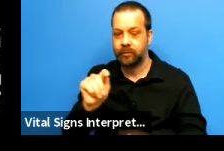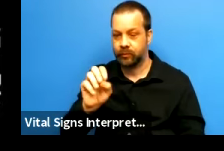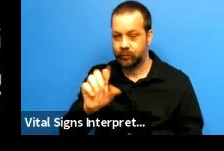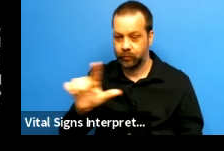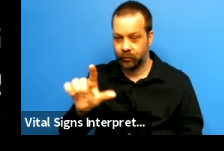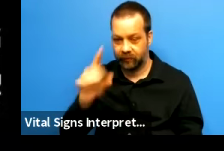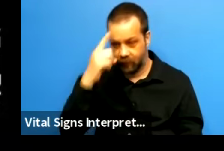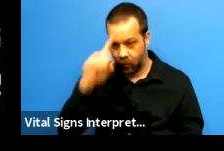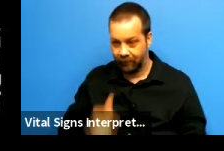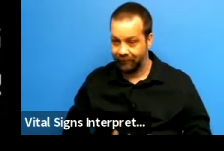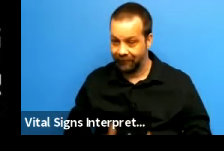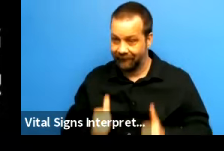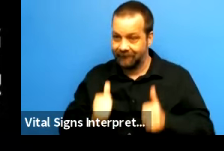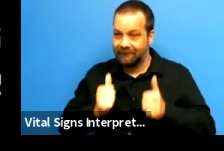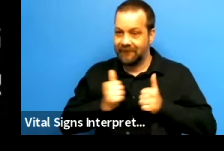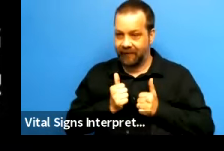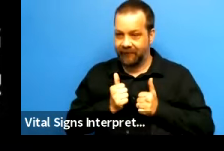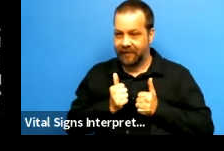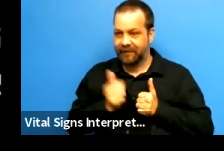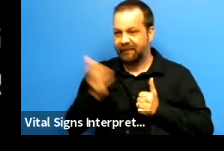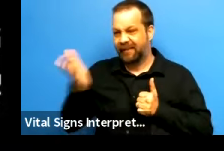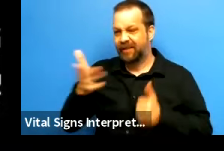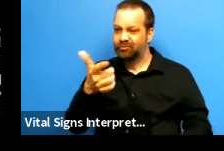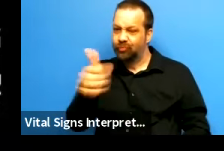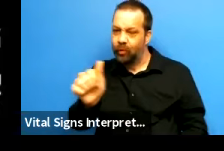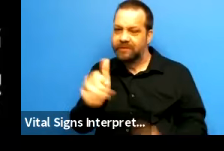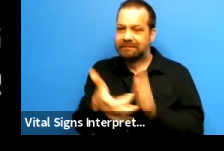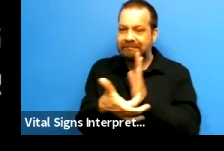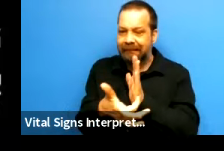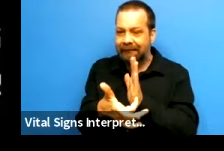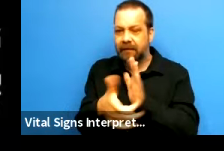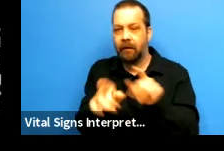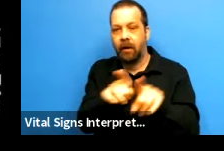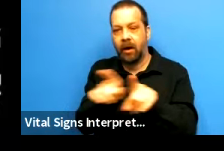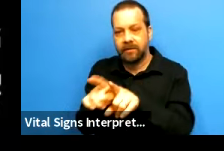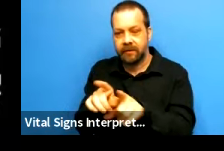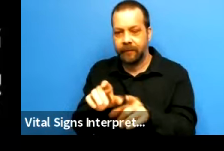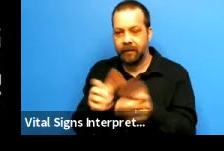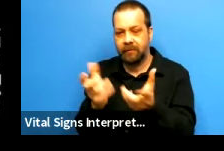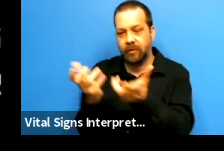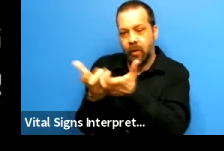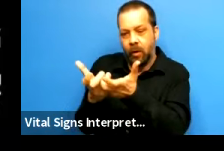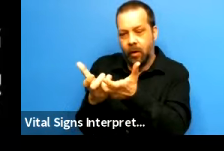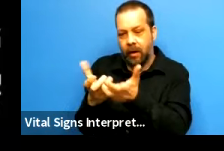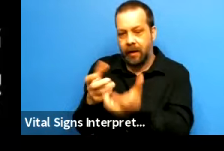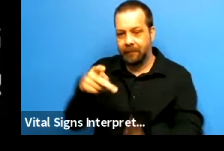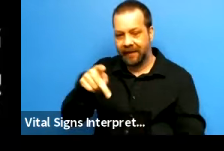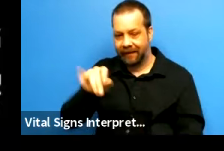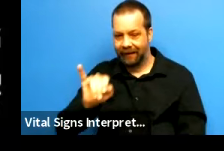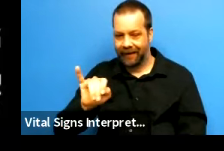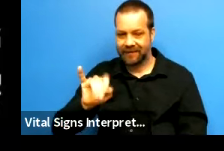and Innovation at Georgia Tech. Additionally I serve as one of the co-PI's for this project today.